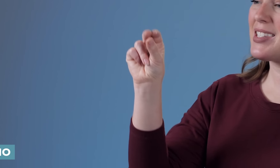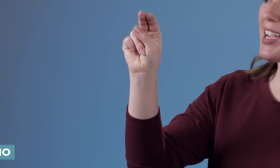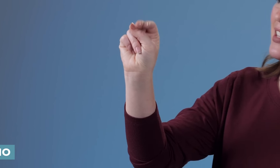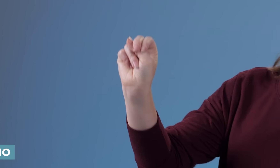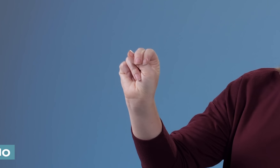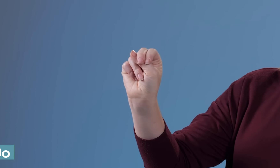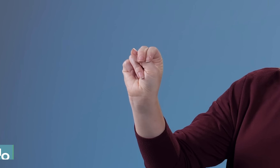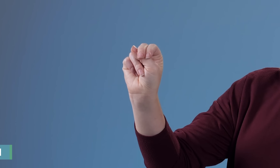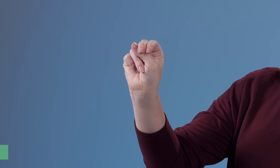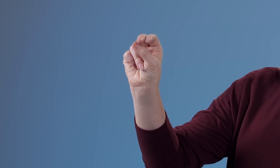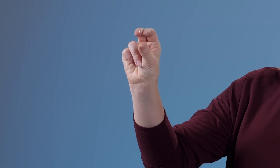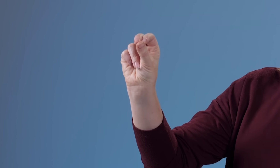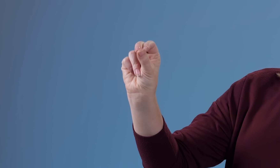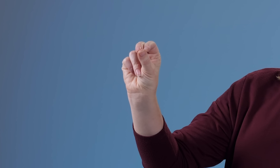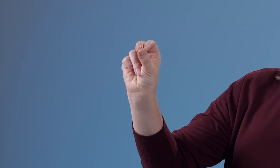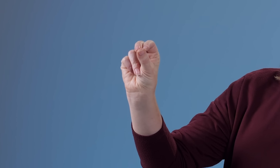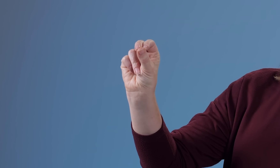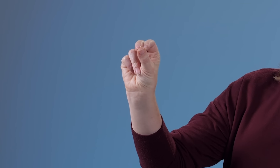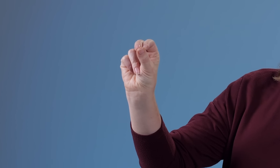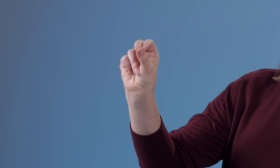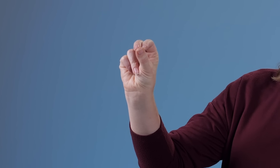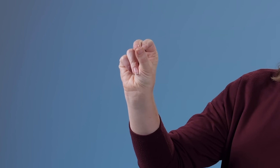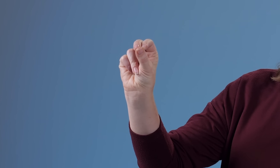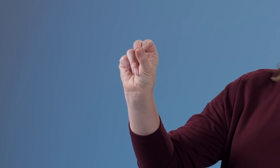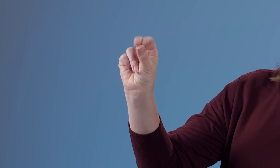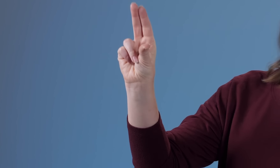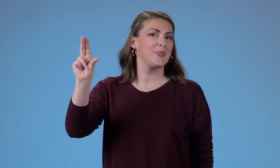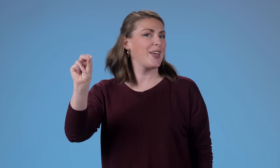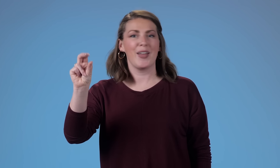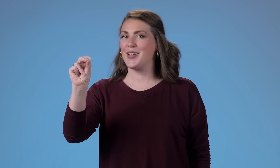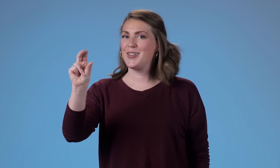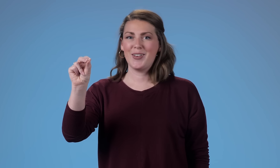It's like the letter in an O put together.